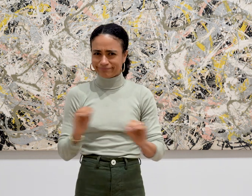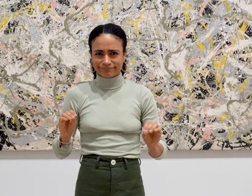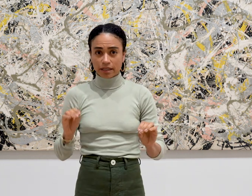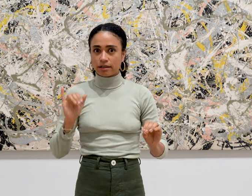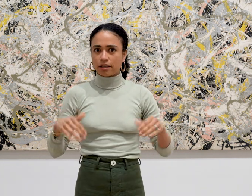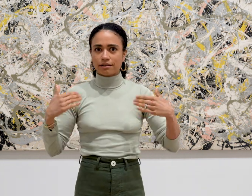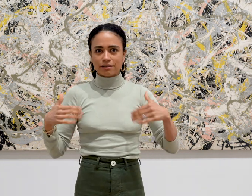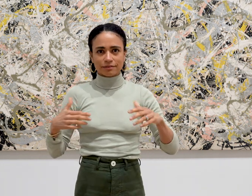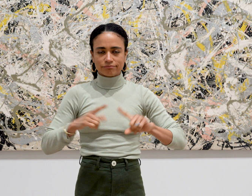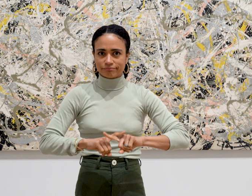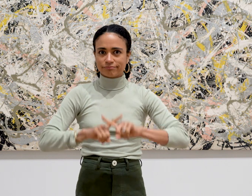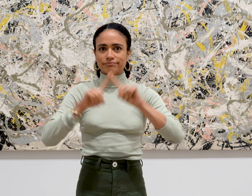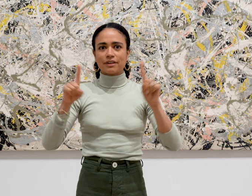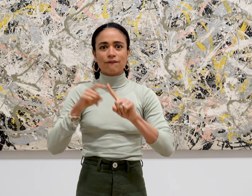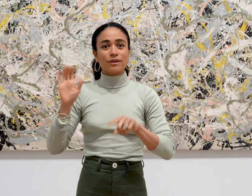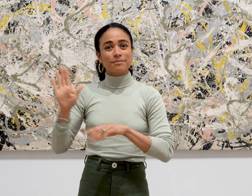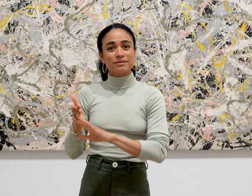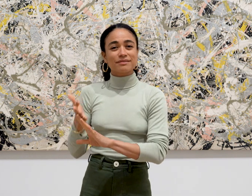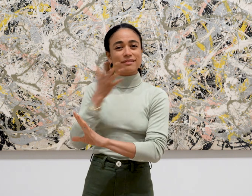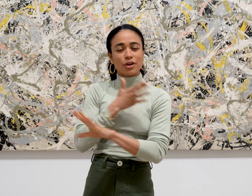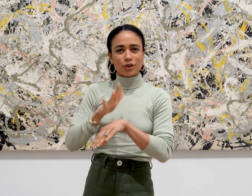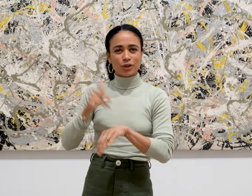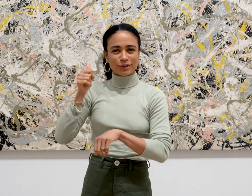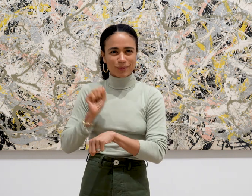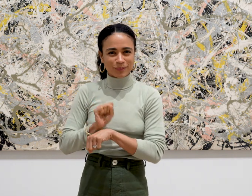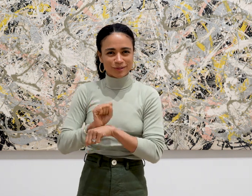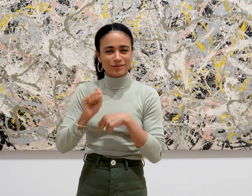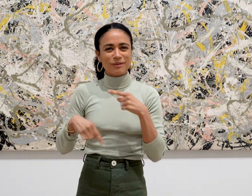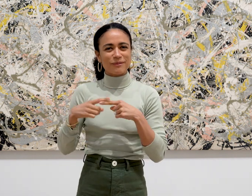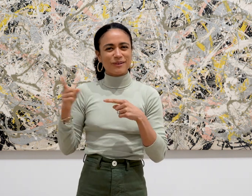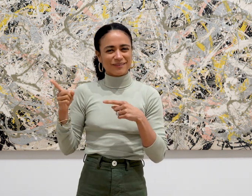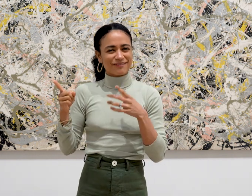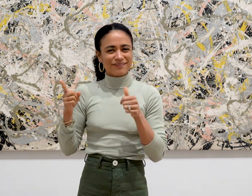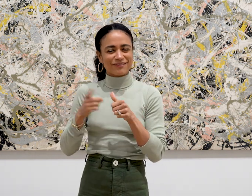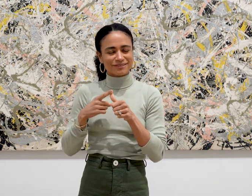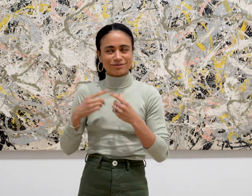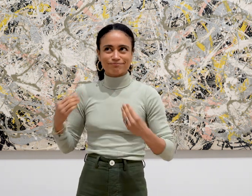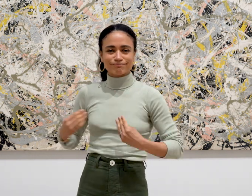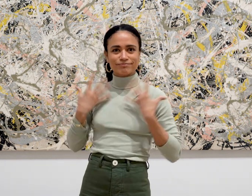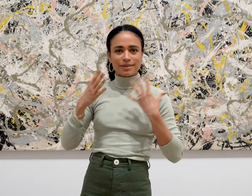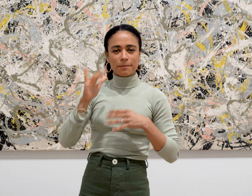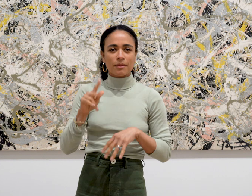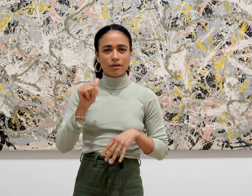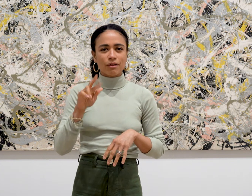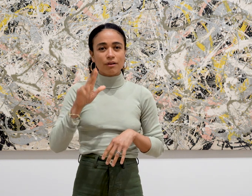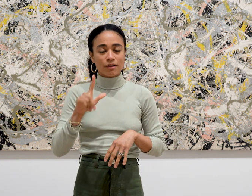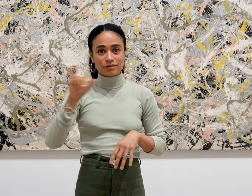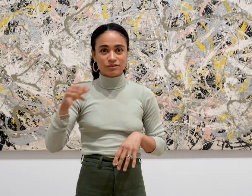This is in stark contrast to his earlier work where he was very influenced by psychologist Carl Jung,